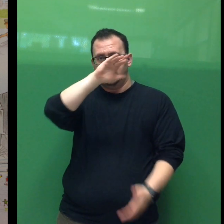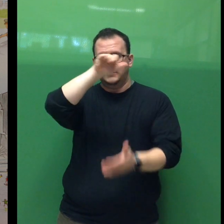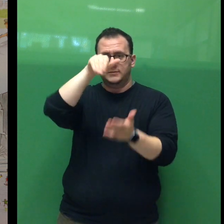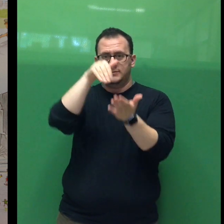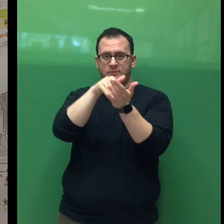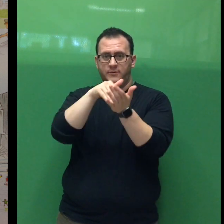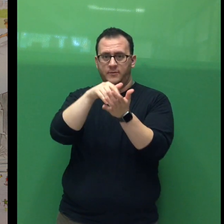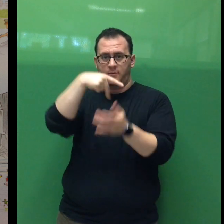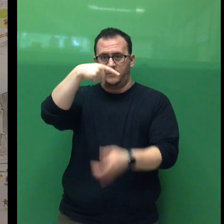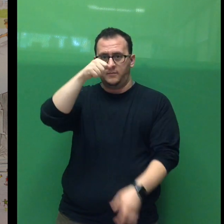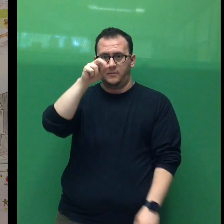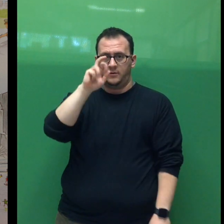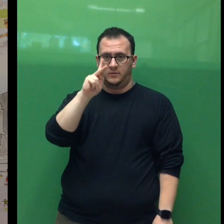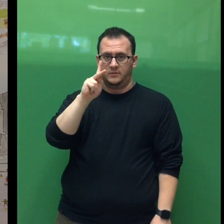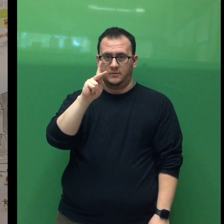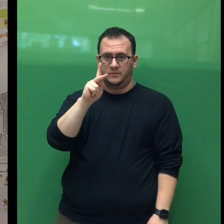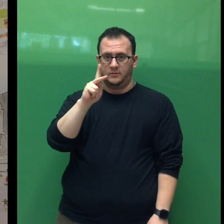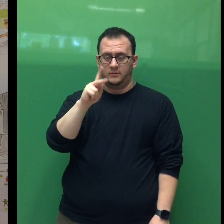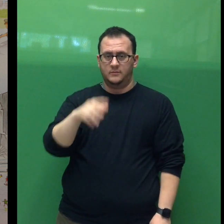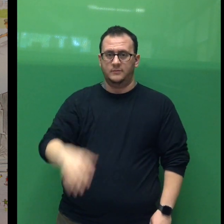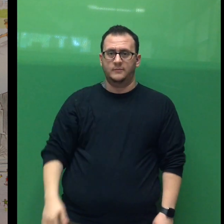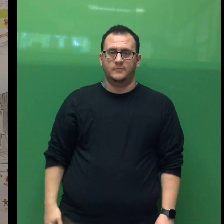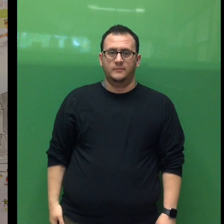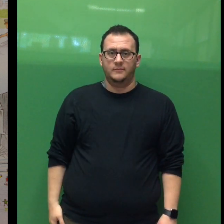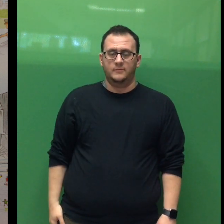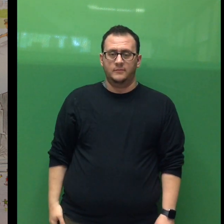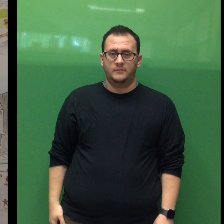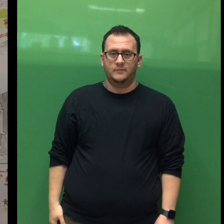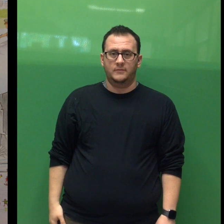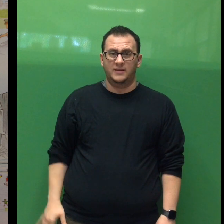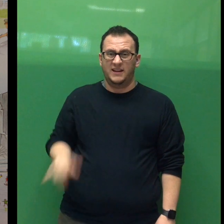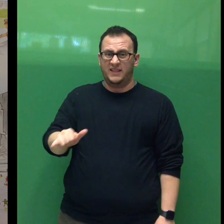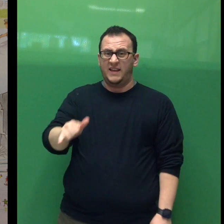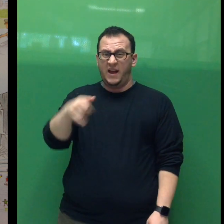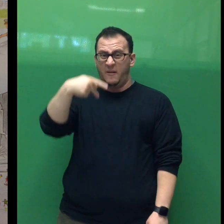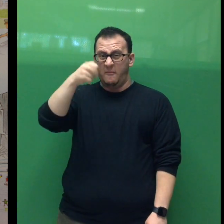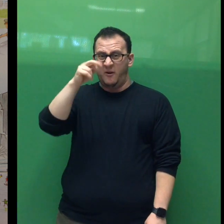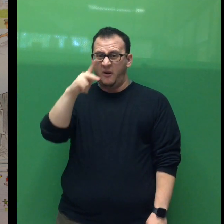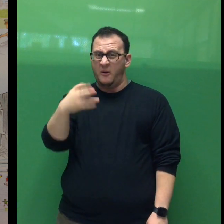In the middle of New York City there is a great big park called Central Park.